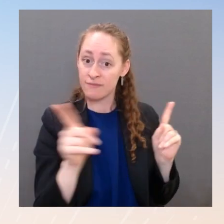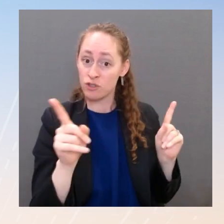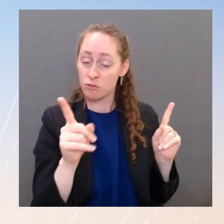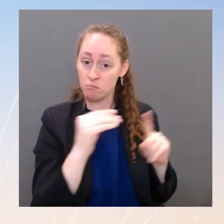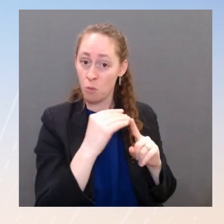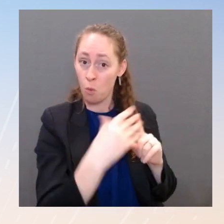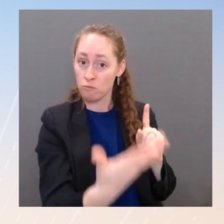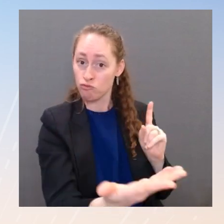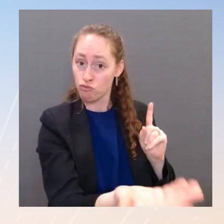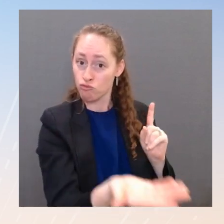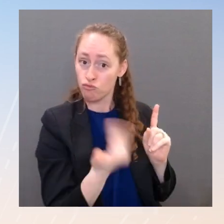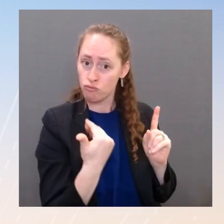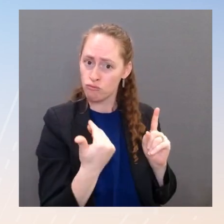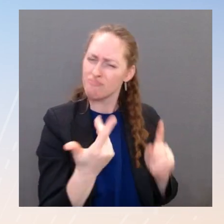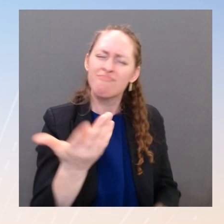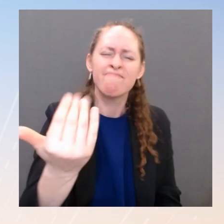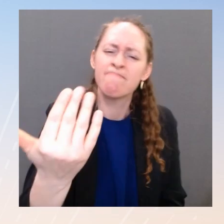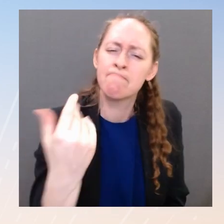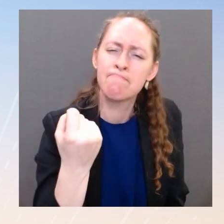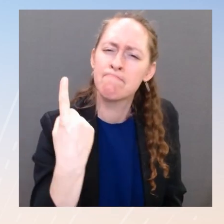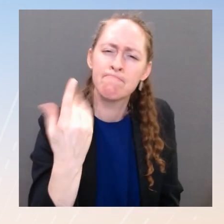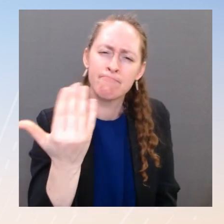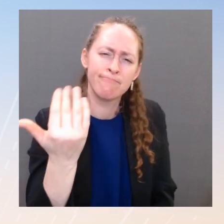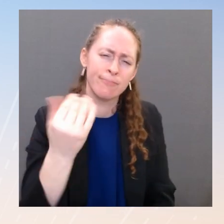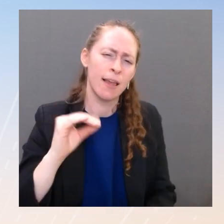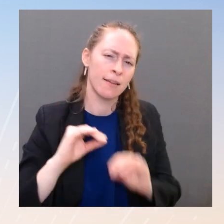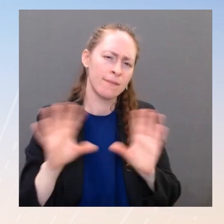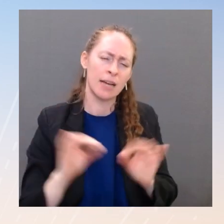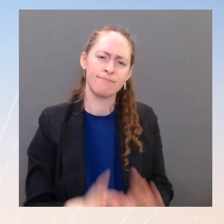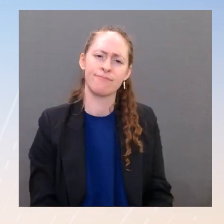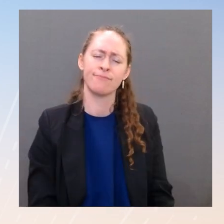The Press: I mean, the U.S. will focus more on, for example,